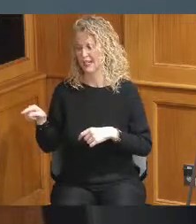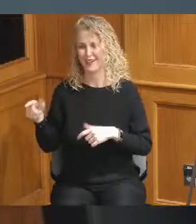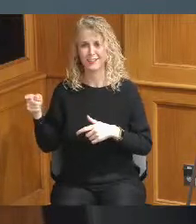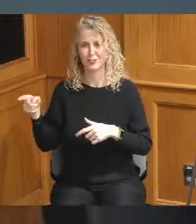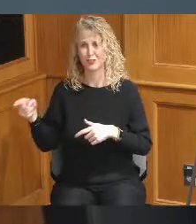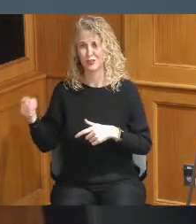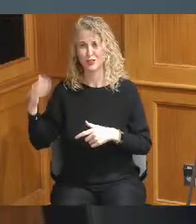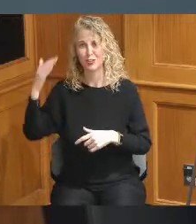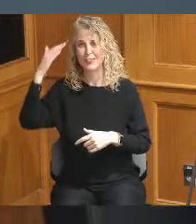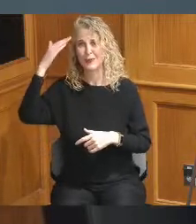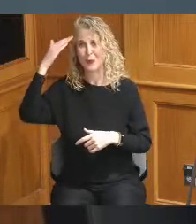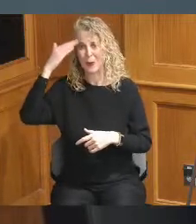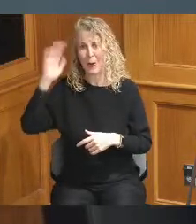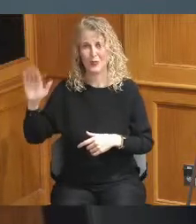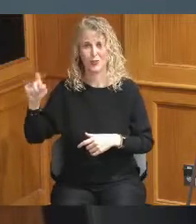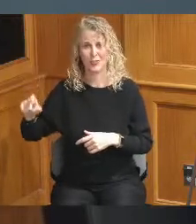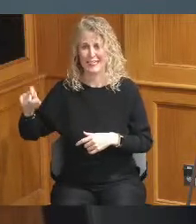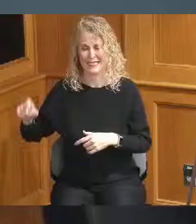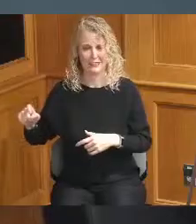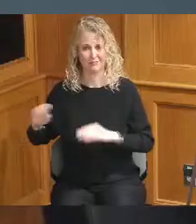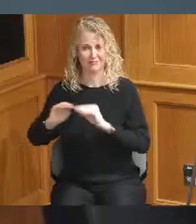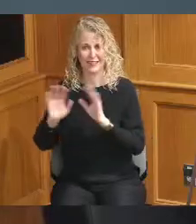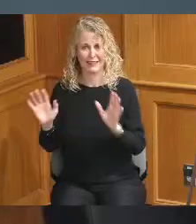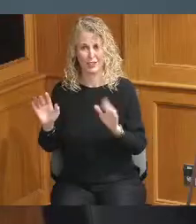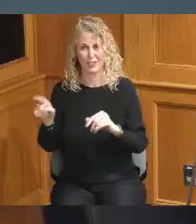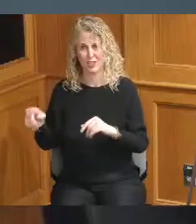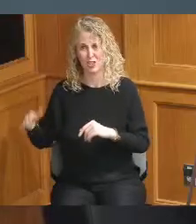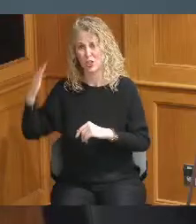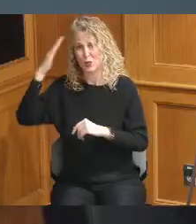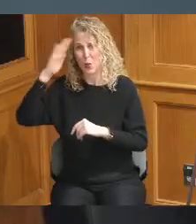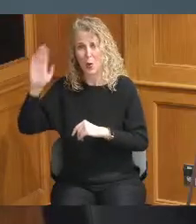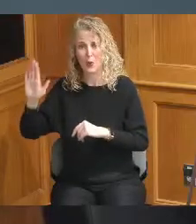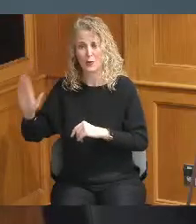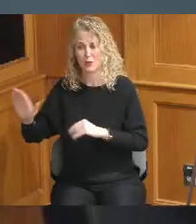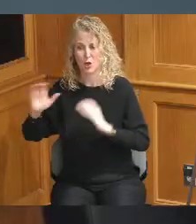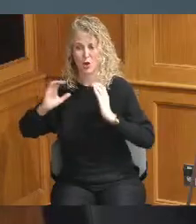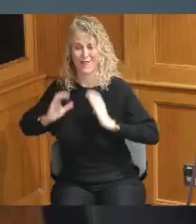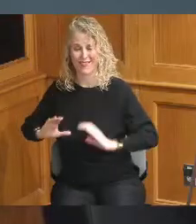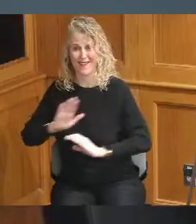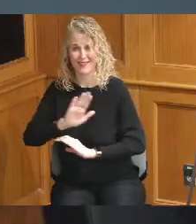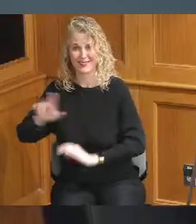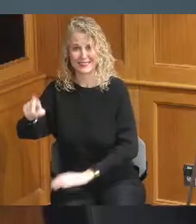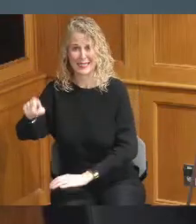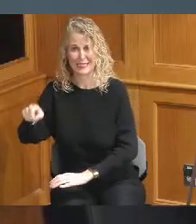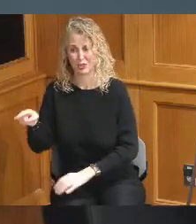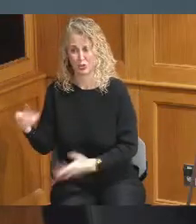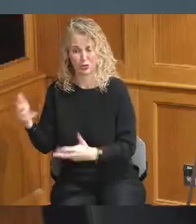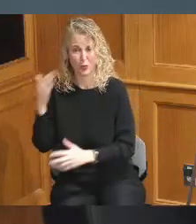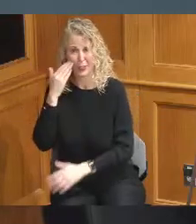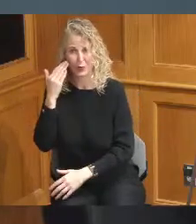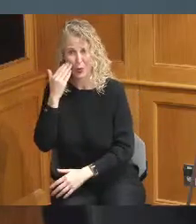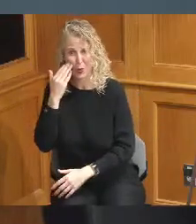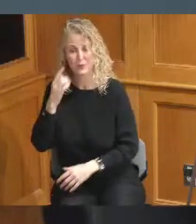she needs what they need what her population needs and I know you were saying earlier that the model